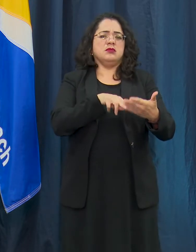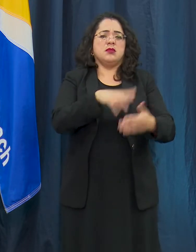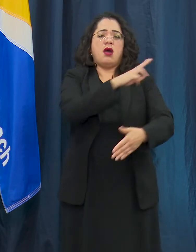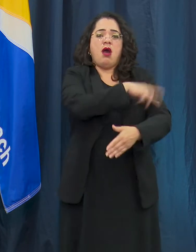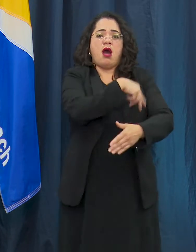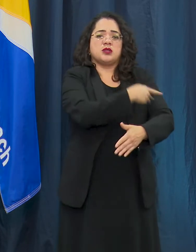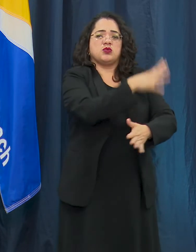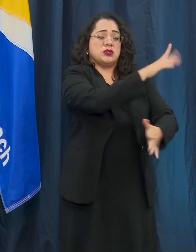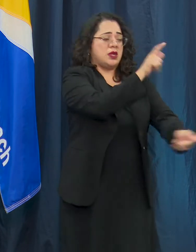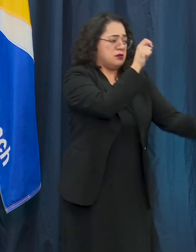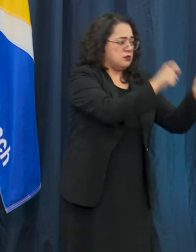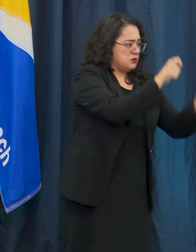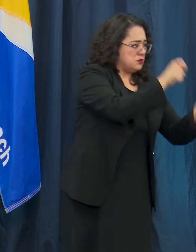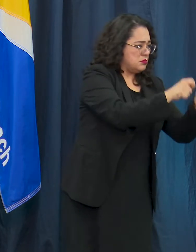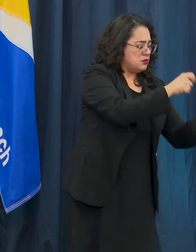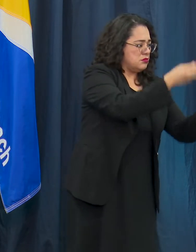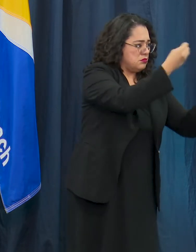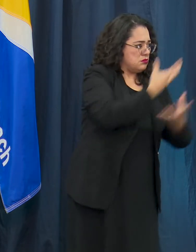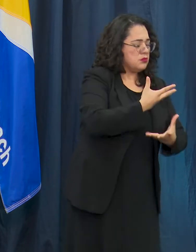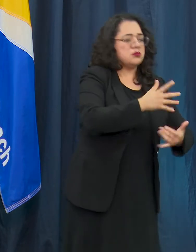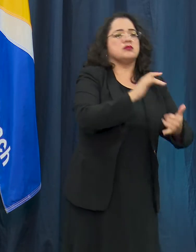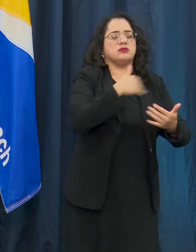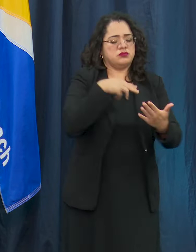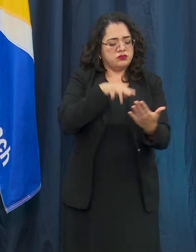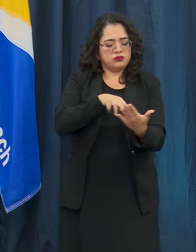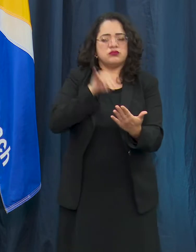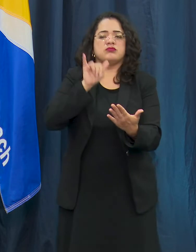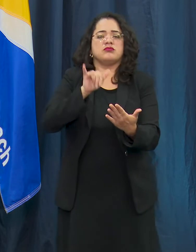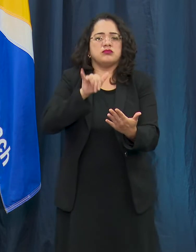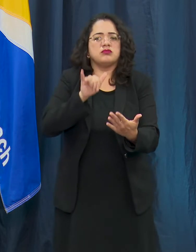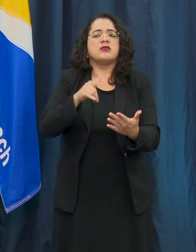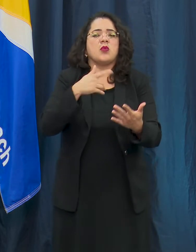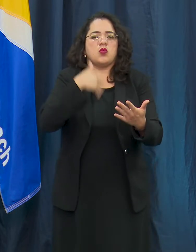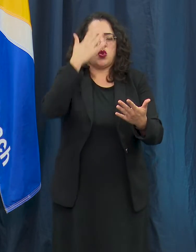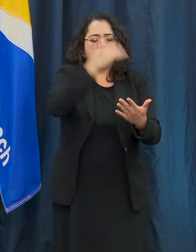and so that's something that I think we should note as we move forward. As we